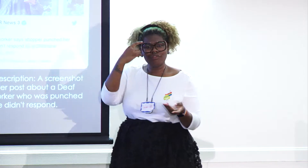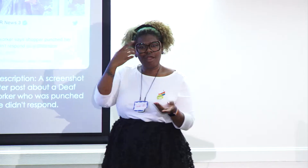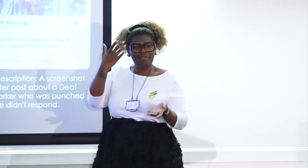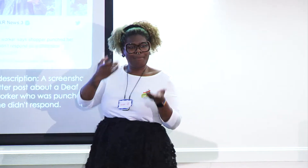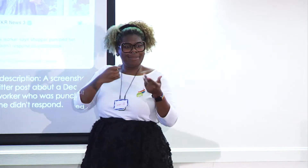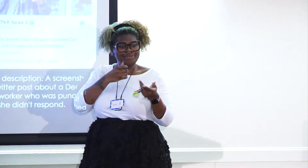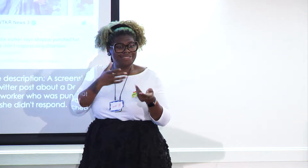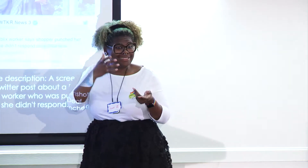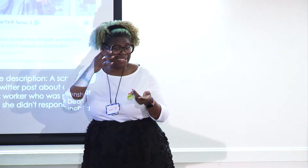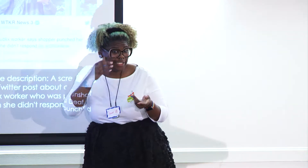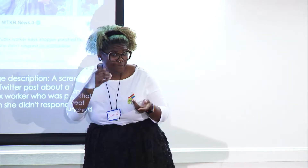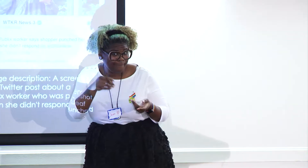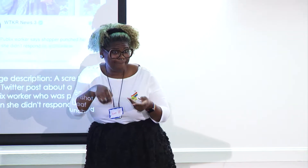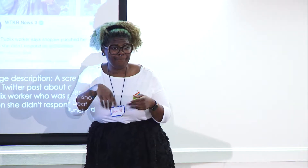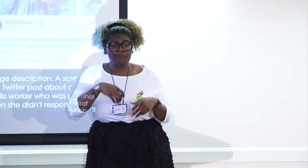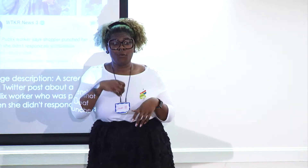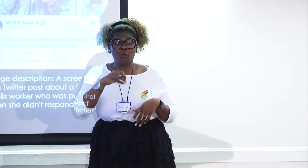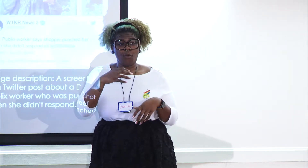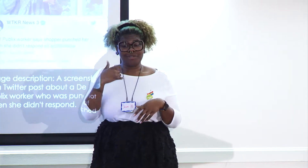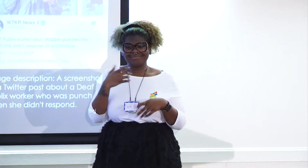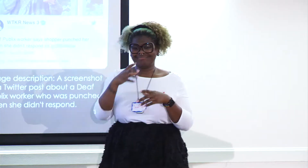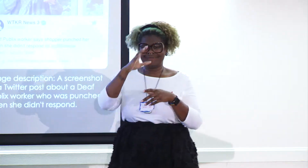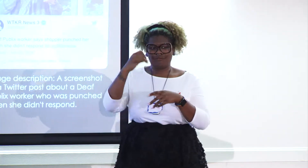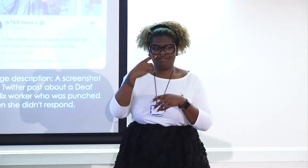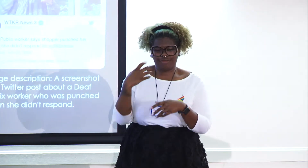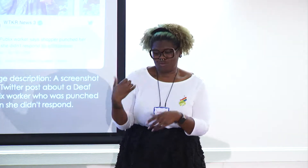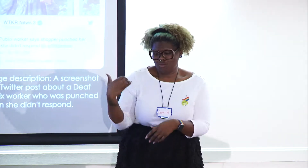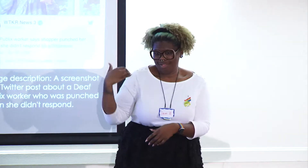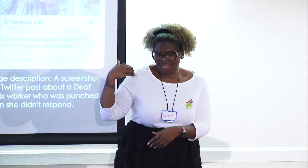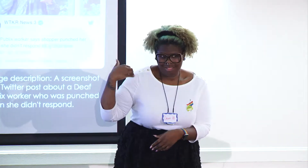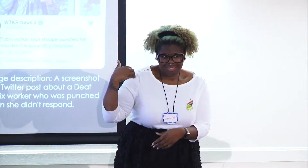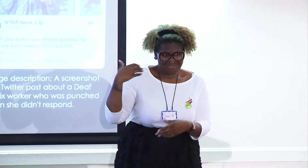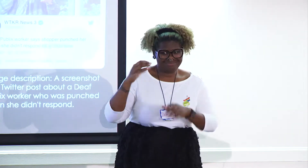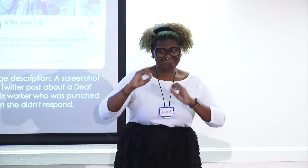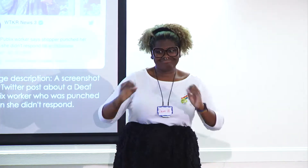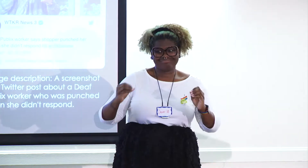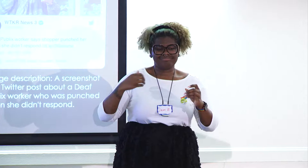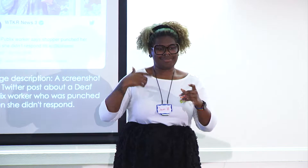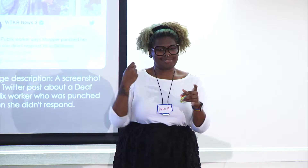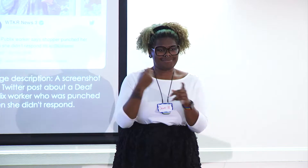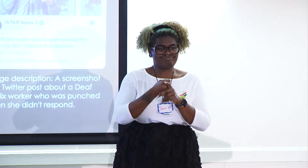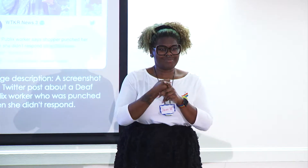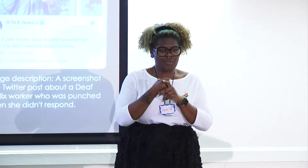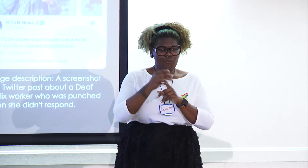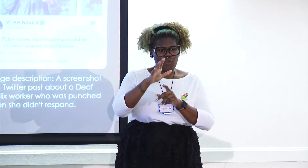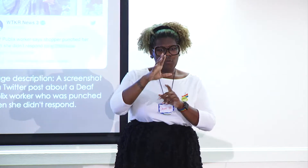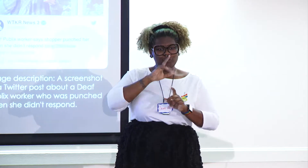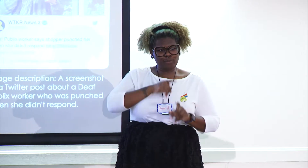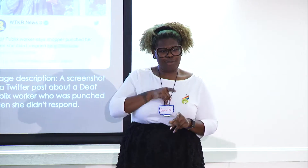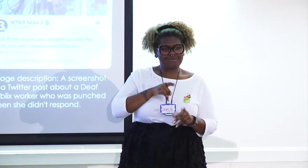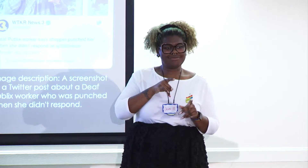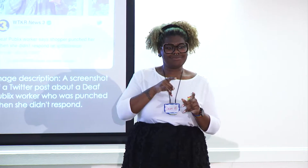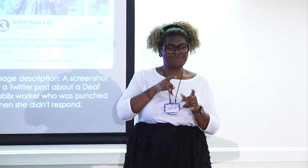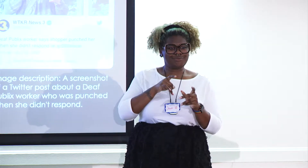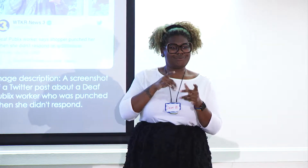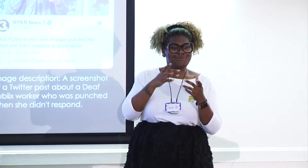when they addressed her and didn't even think that perhaps she couldn't hear them when they spoke to her.